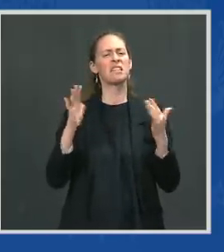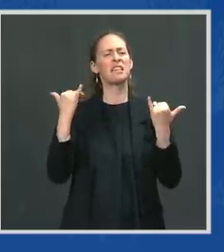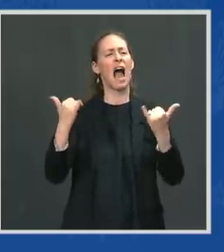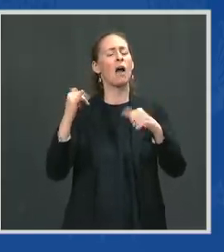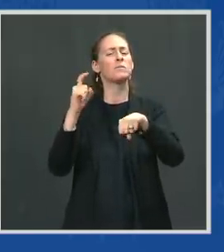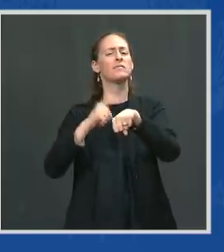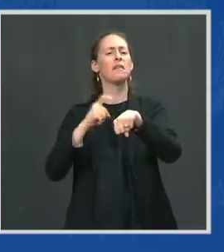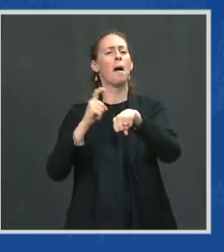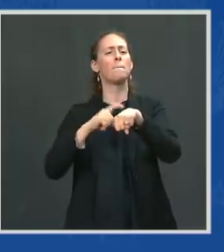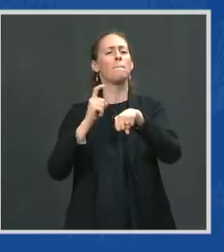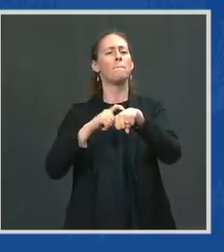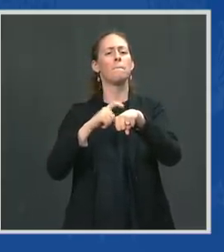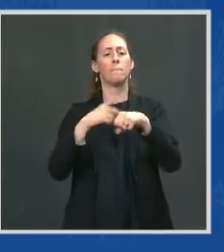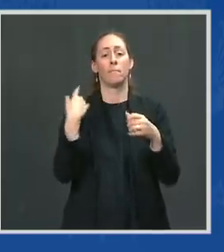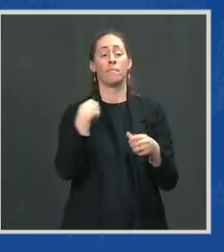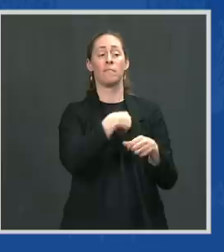It's time for American troops to come home.